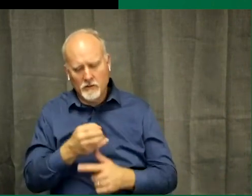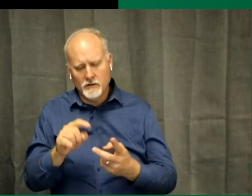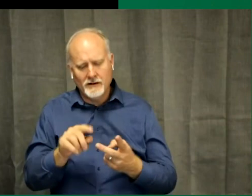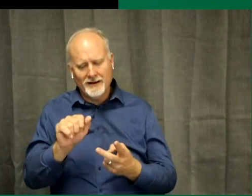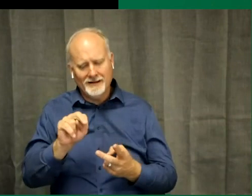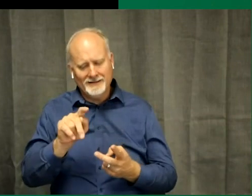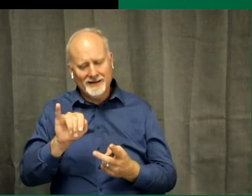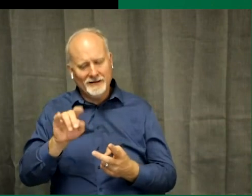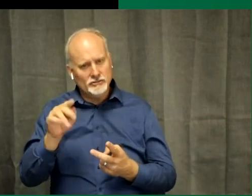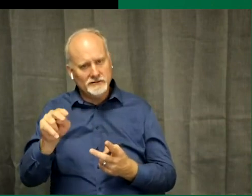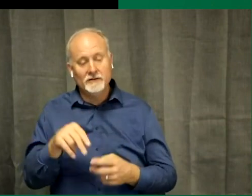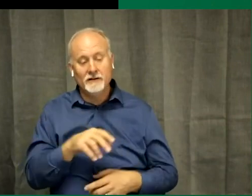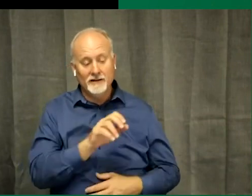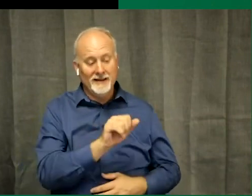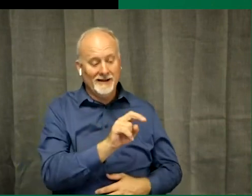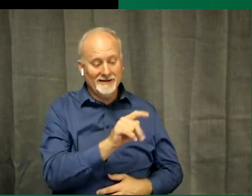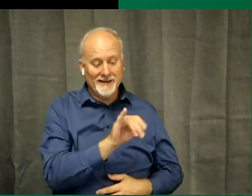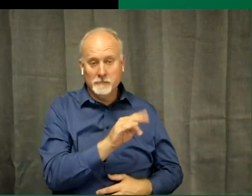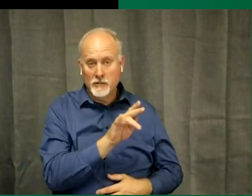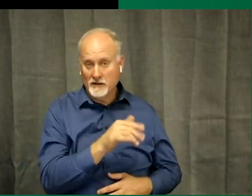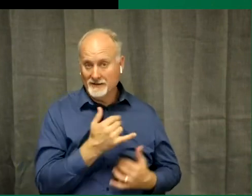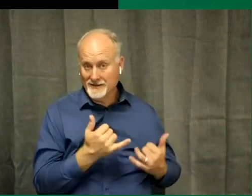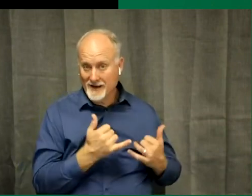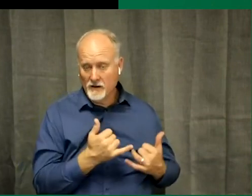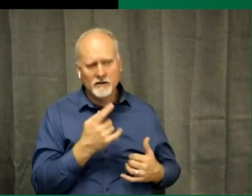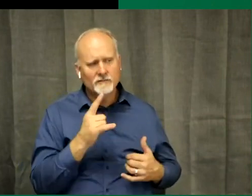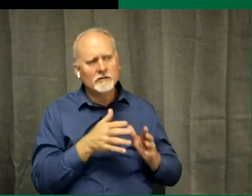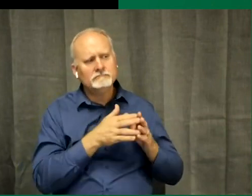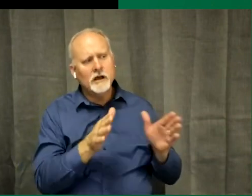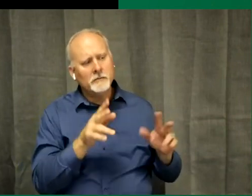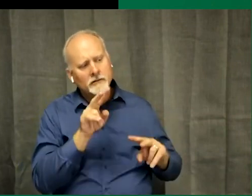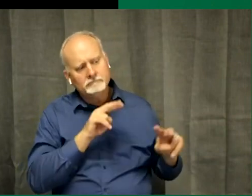antibody testing is most useful currently for public health surveillance and epidemiologic